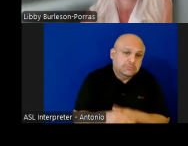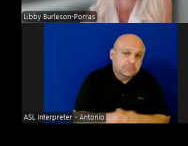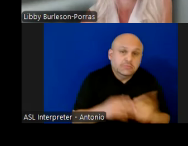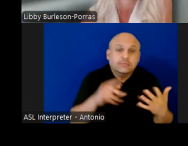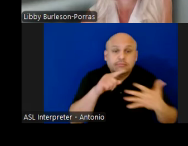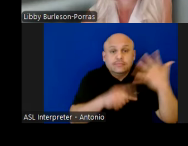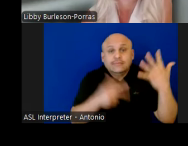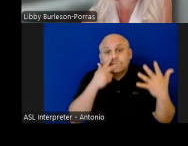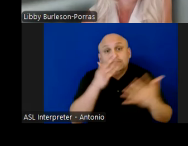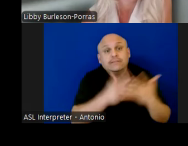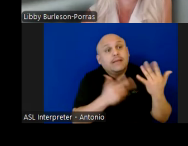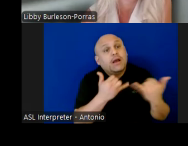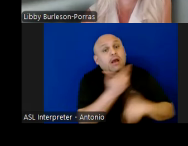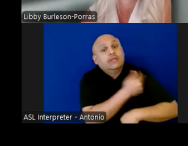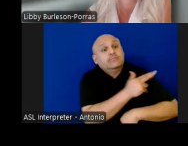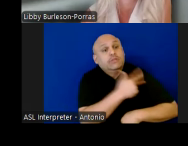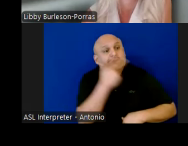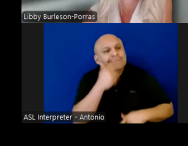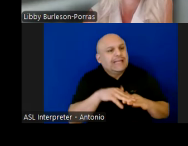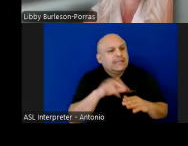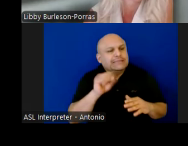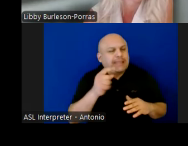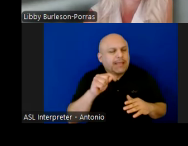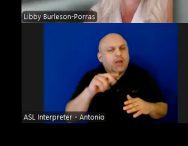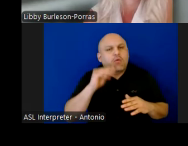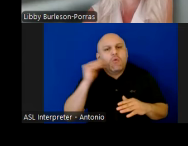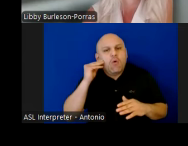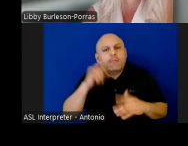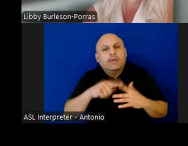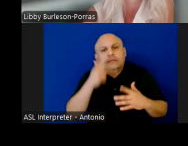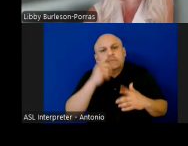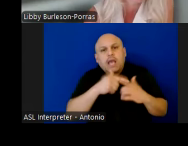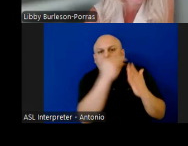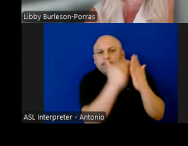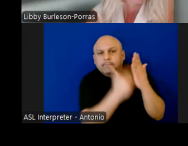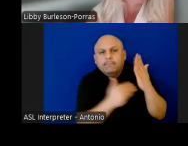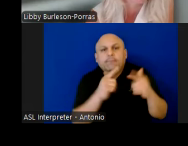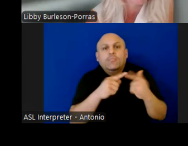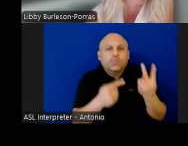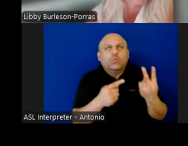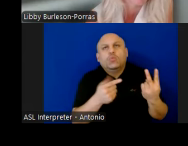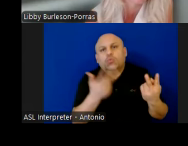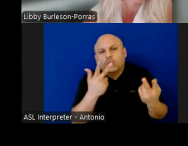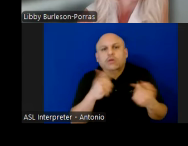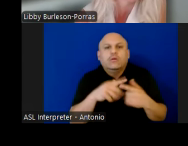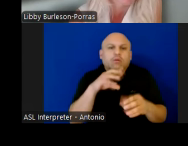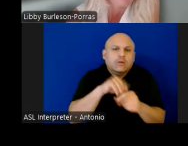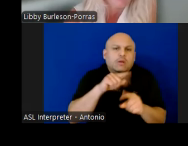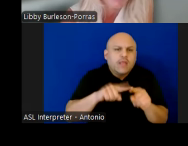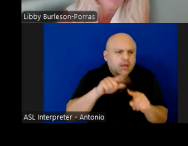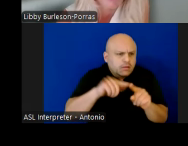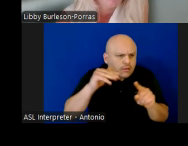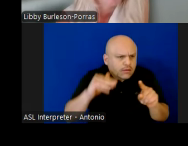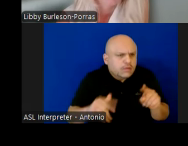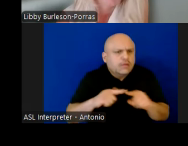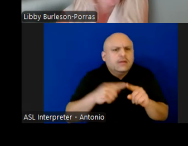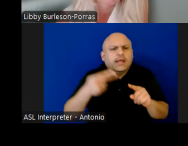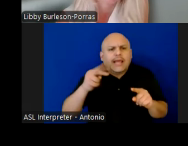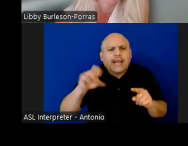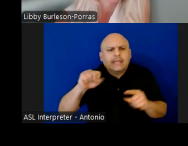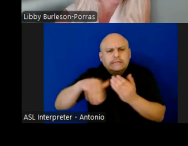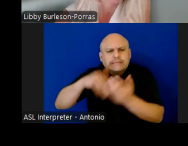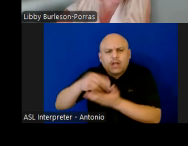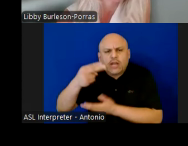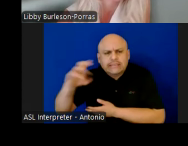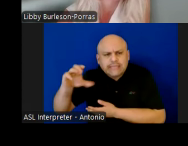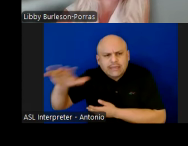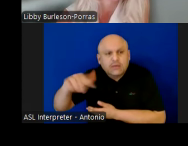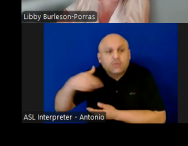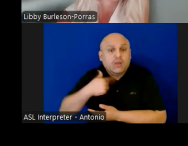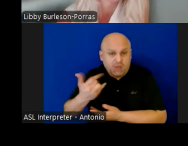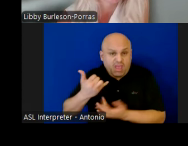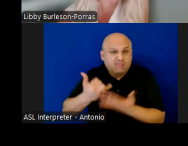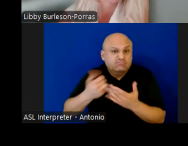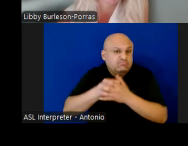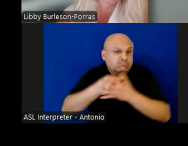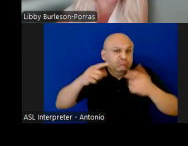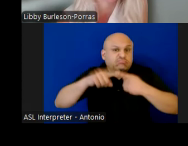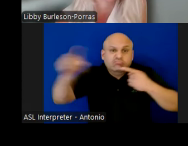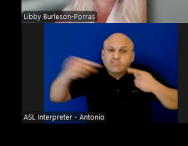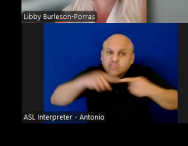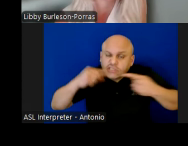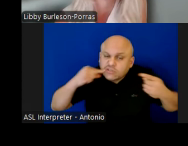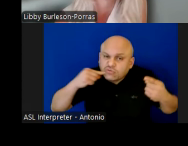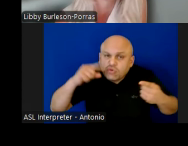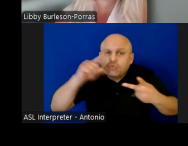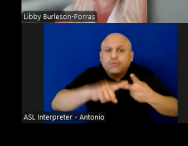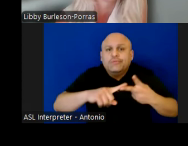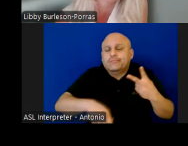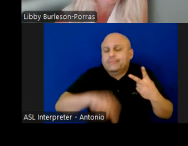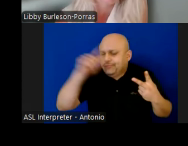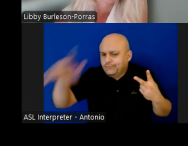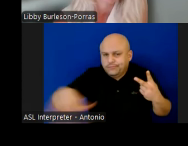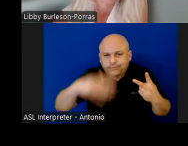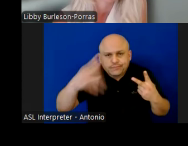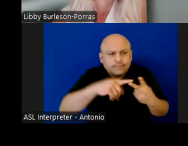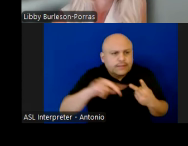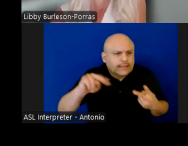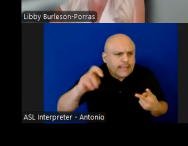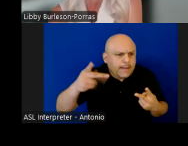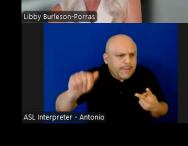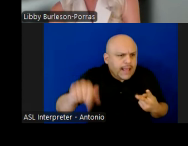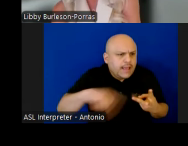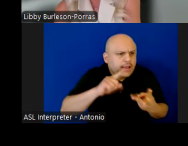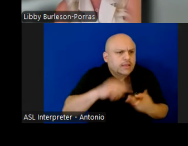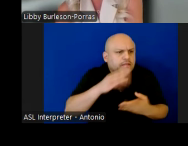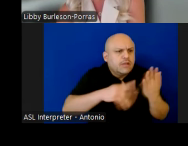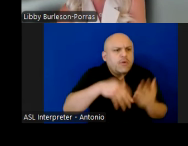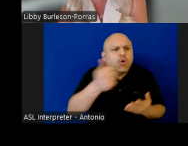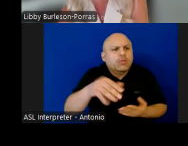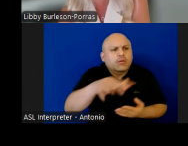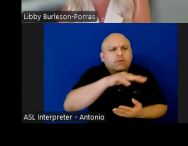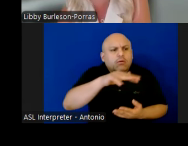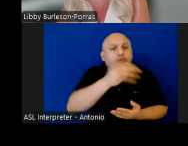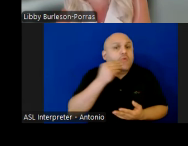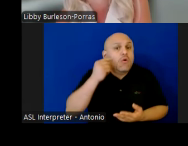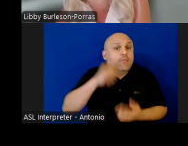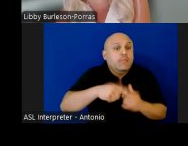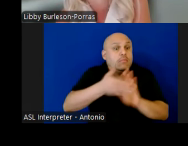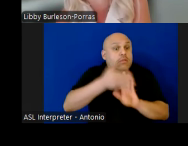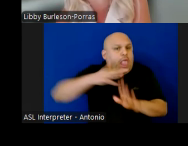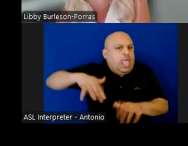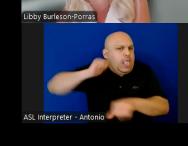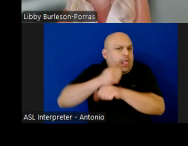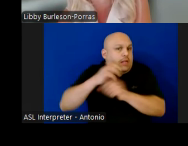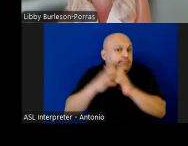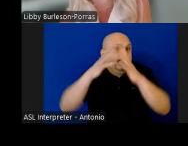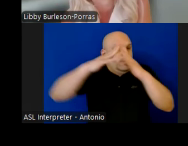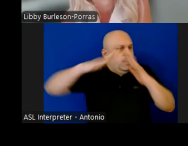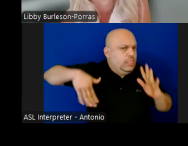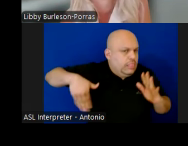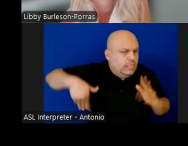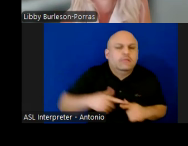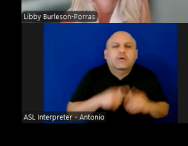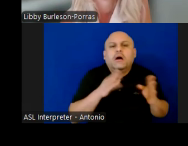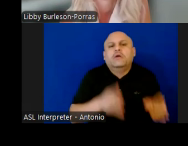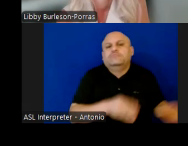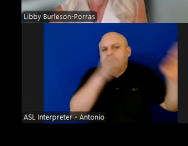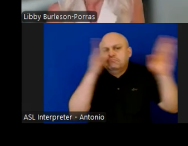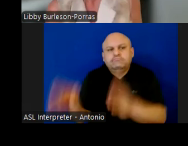Here are current state hospital step down homes. We've got one in Helen Farabee, three with Bluebonnet Trails, and one with The Harris Center. We're expanding to San Antonio and Nippa, but those homes are not operational yet. Next slide.